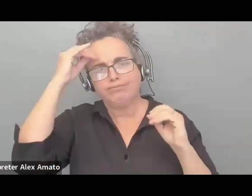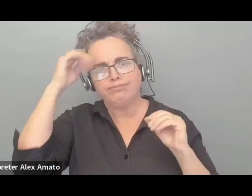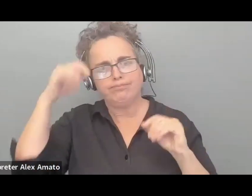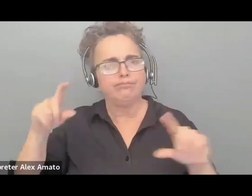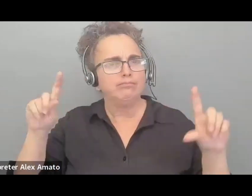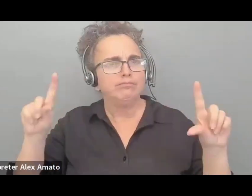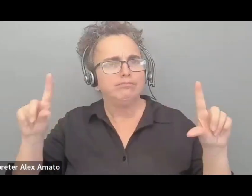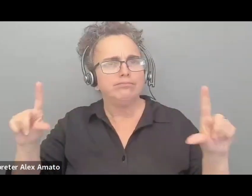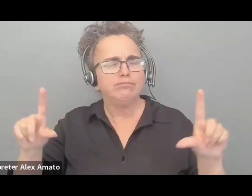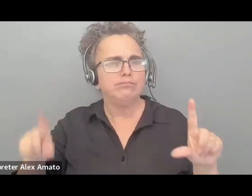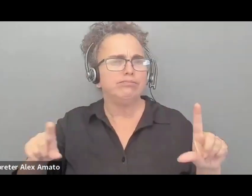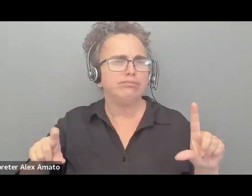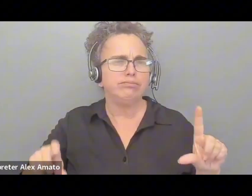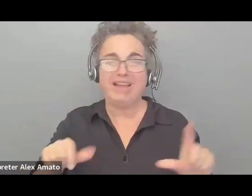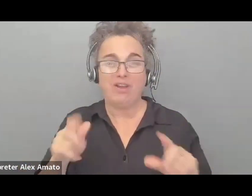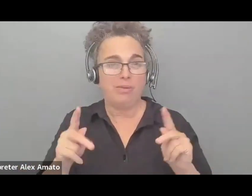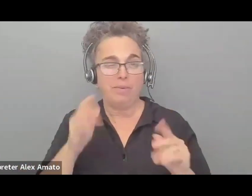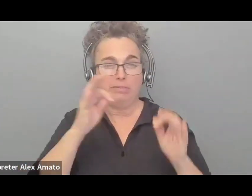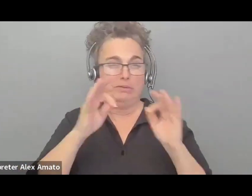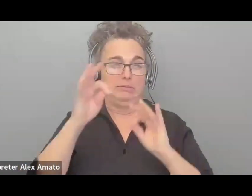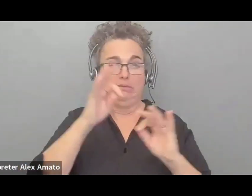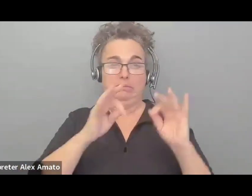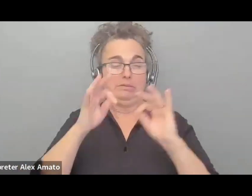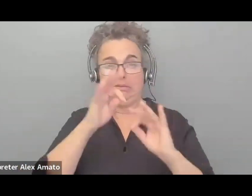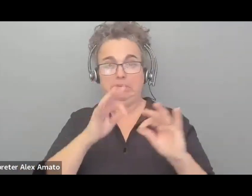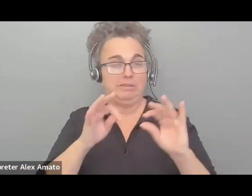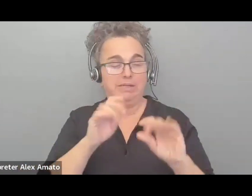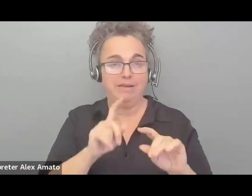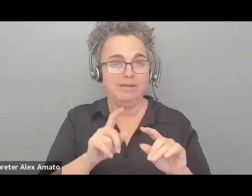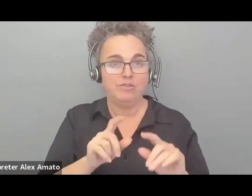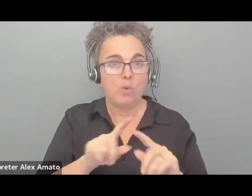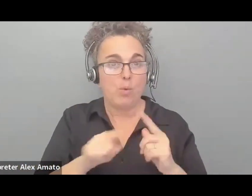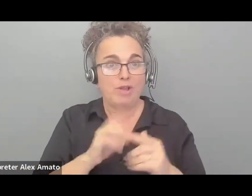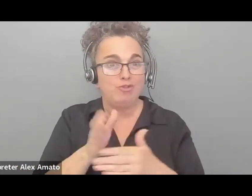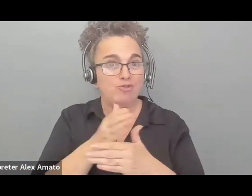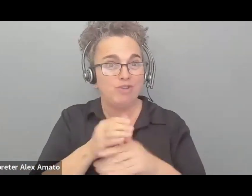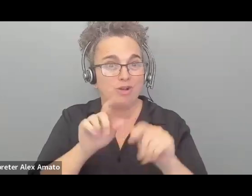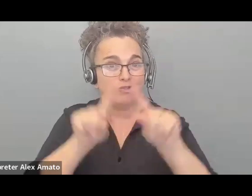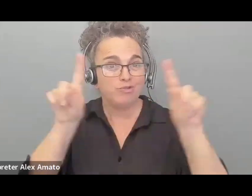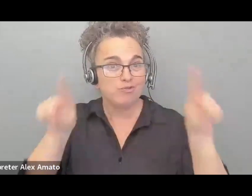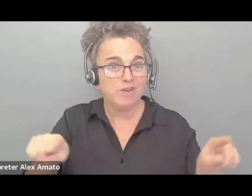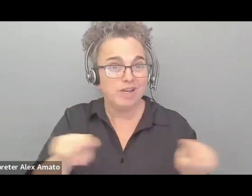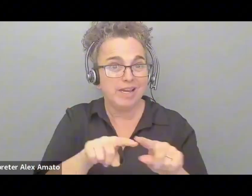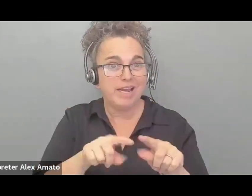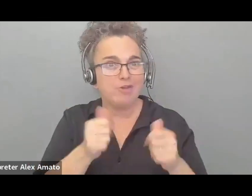for other people that are watching. So when your screen is shared and you're trying to move, always give people a heads up.